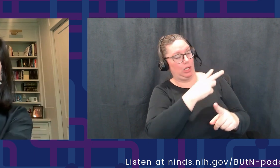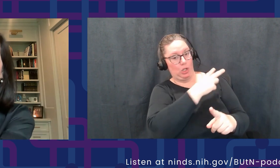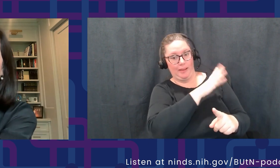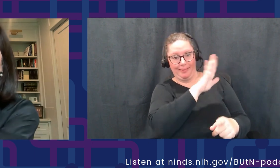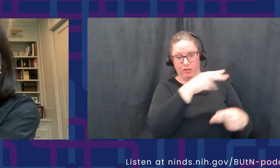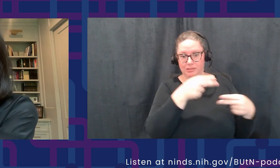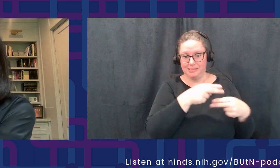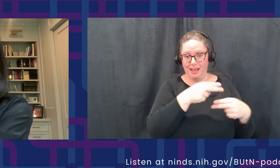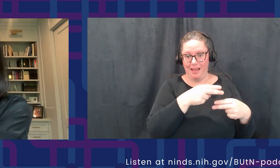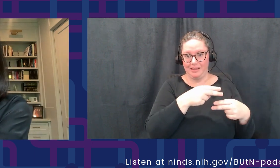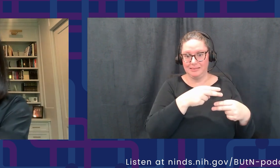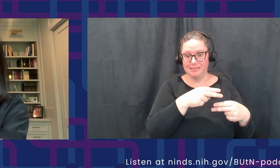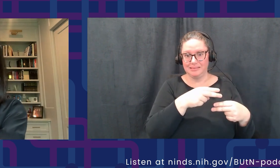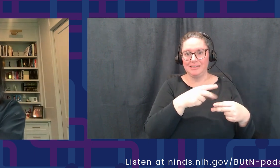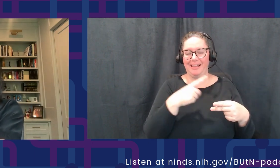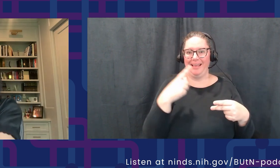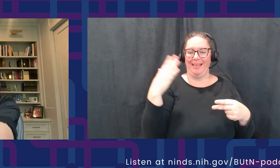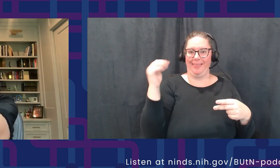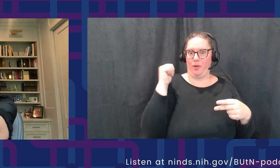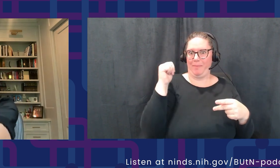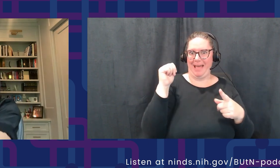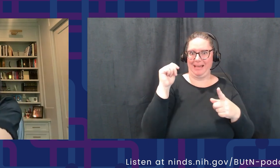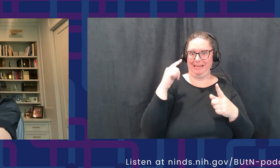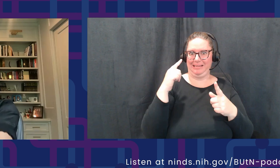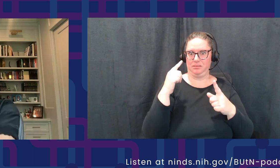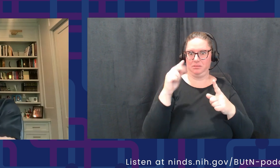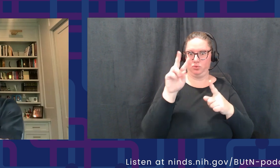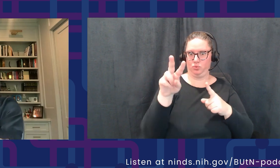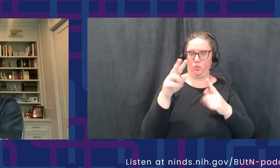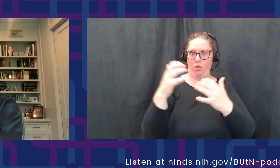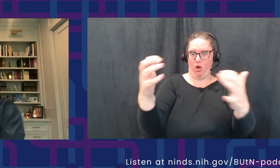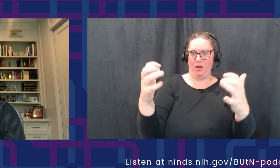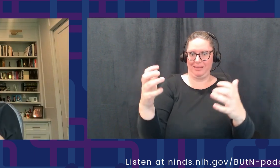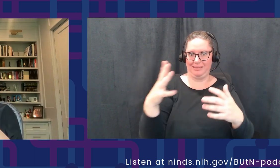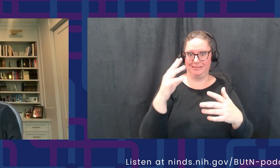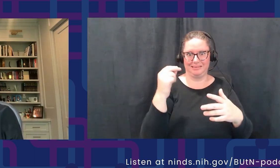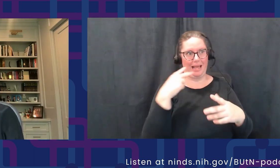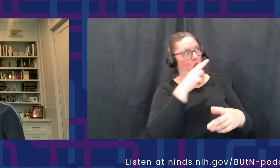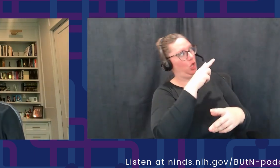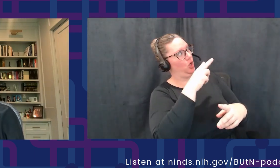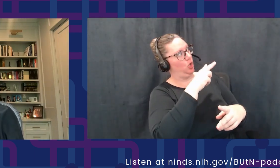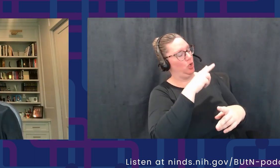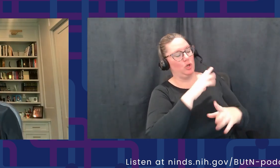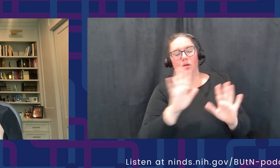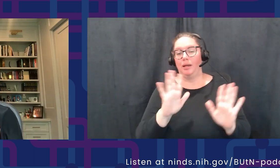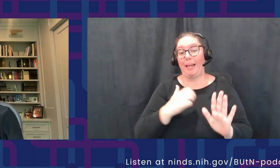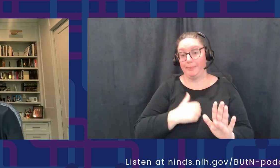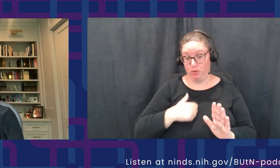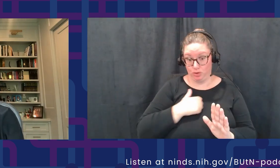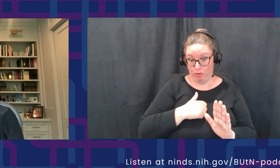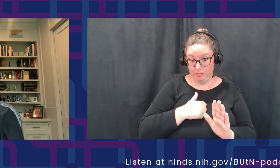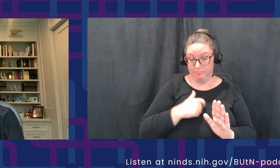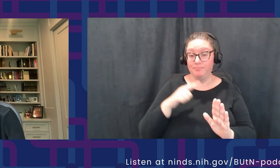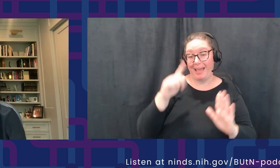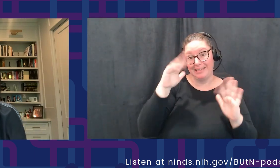They're giving the back to the audience, and they're looking at their slide. I'm sorry, I expect you to know your slides.